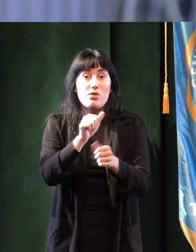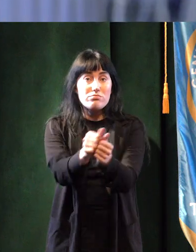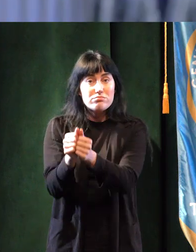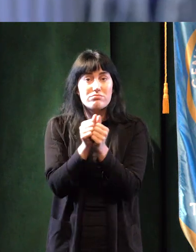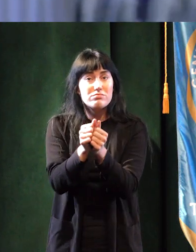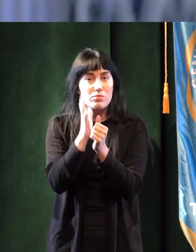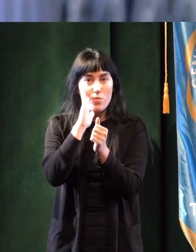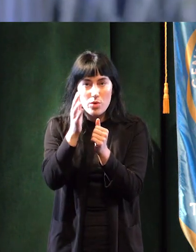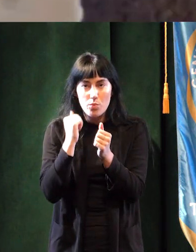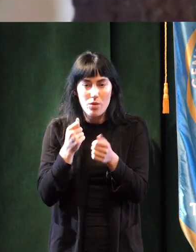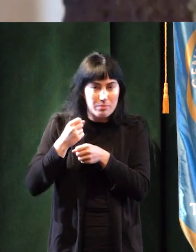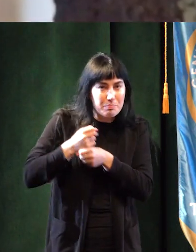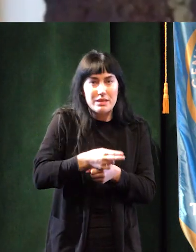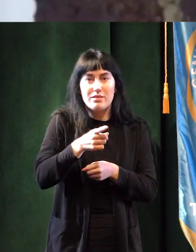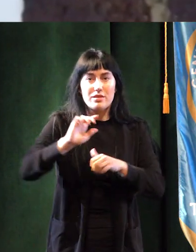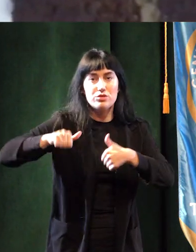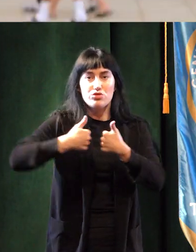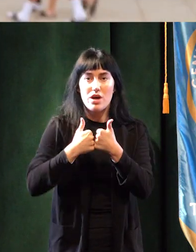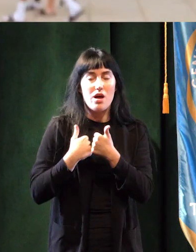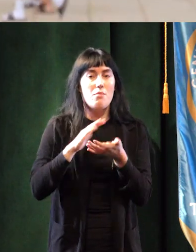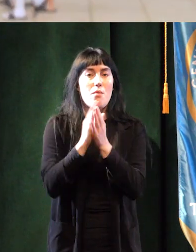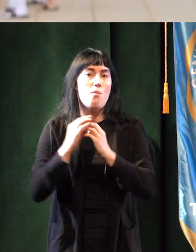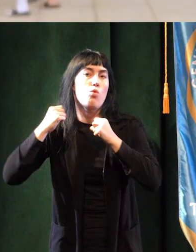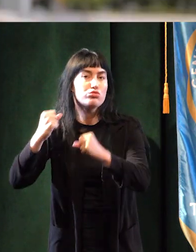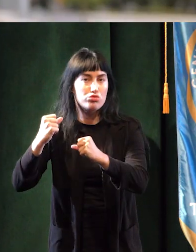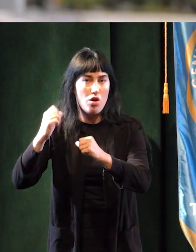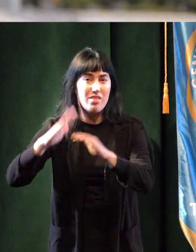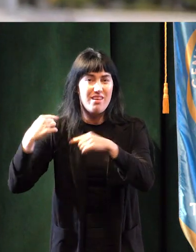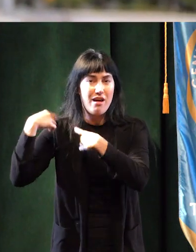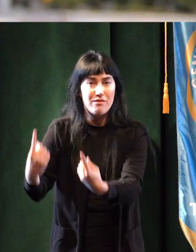will emerge from this challenge stronger than ever to do that we will need your